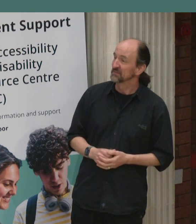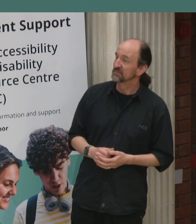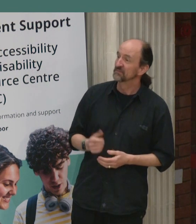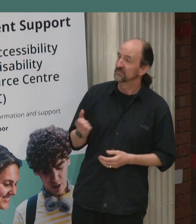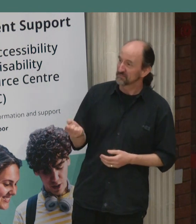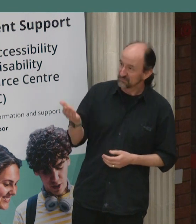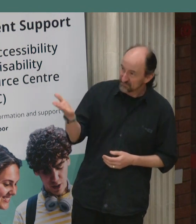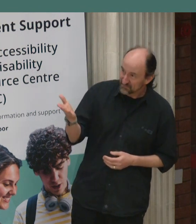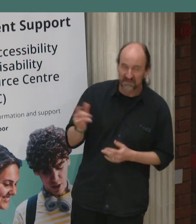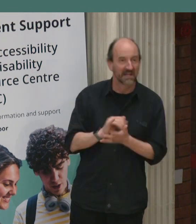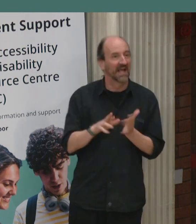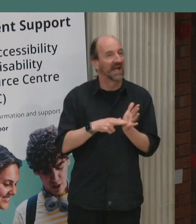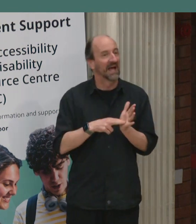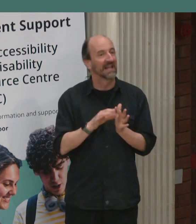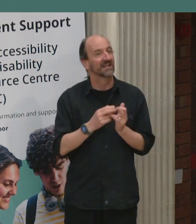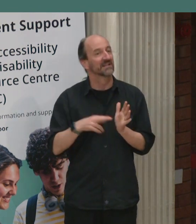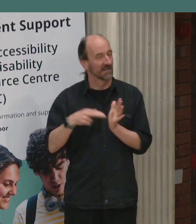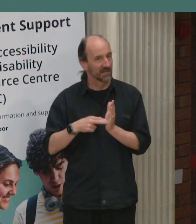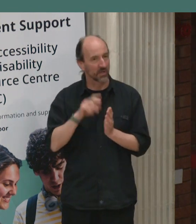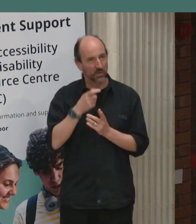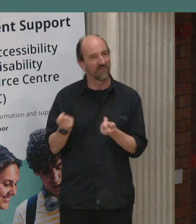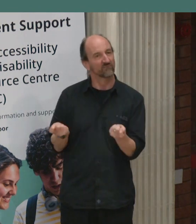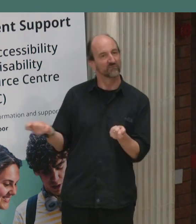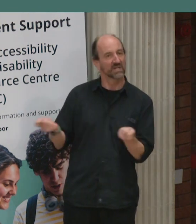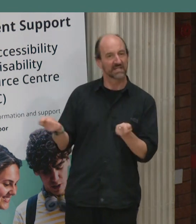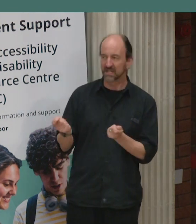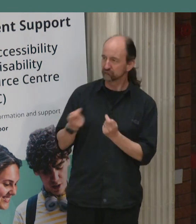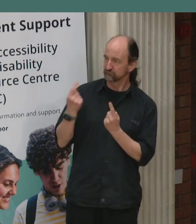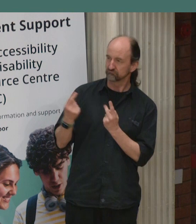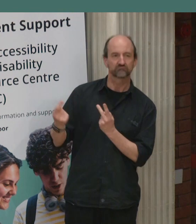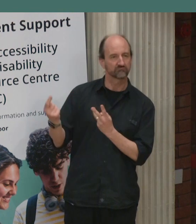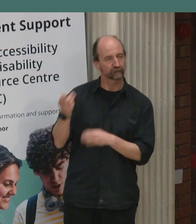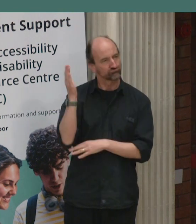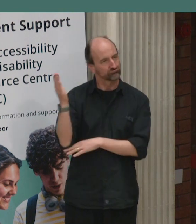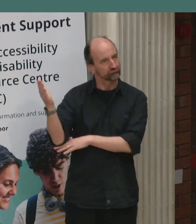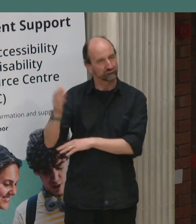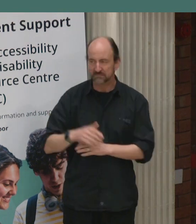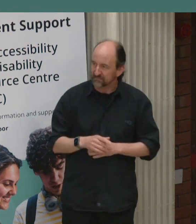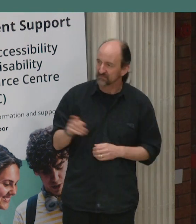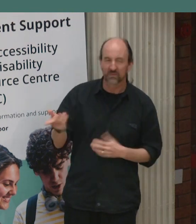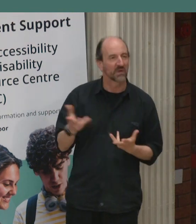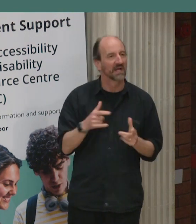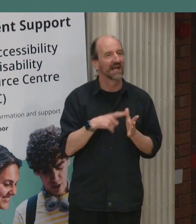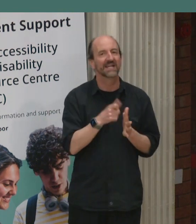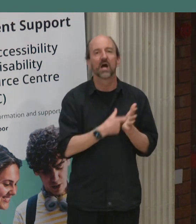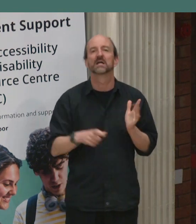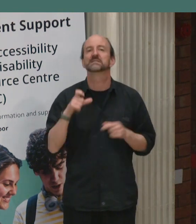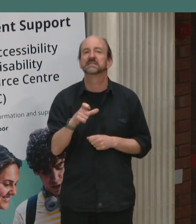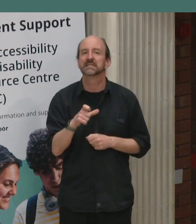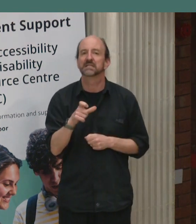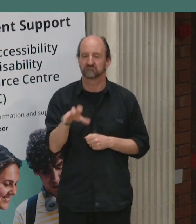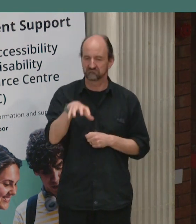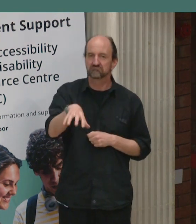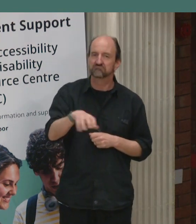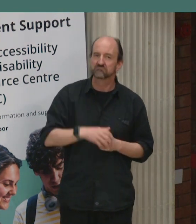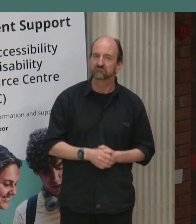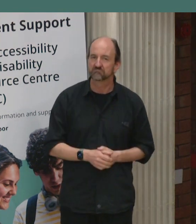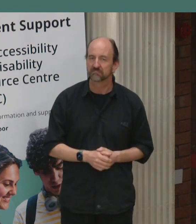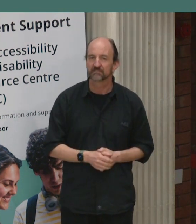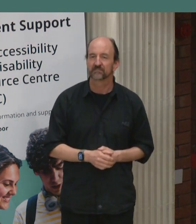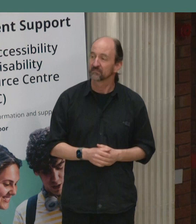Dr Helen Duncan who will facilitate the panel. She's at the ADRC but the panel itself has depth